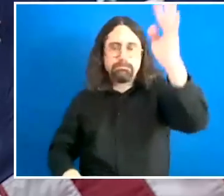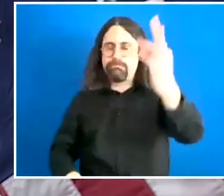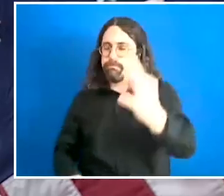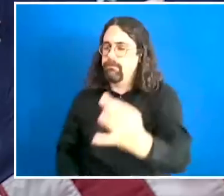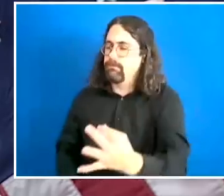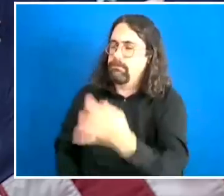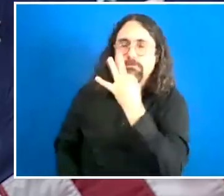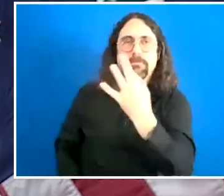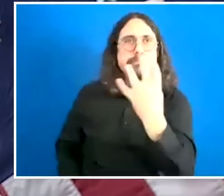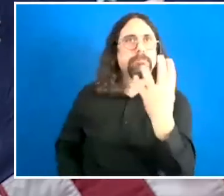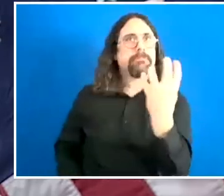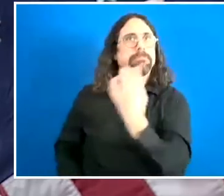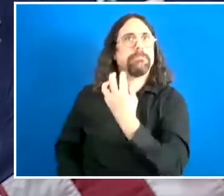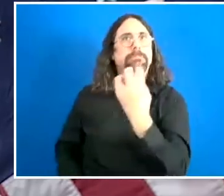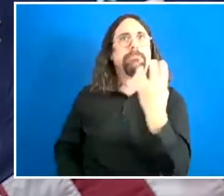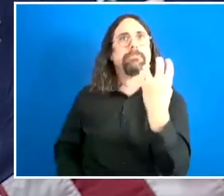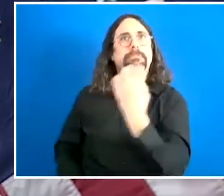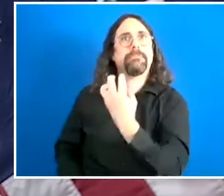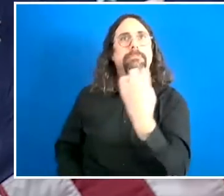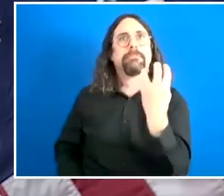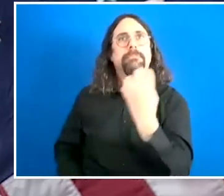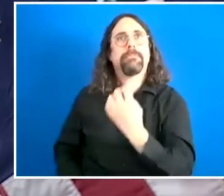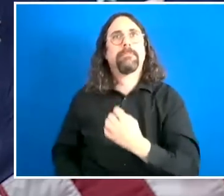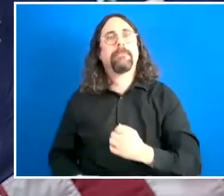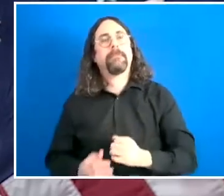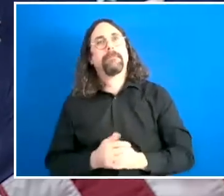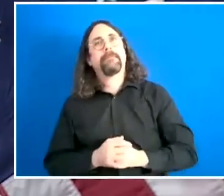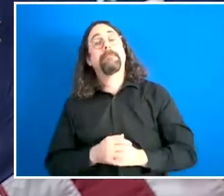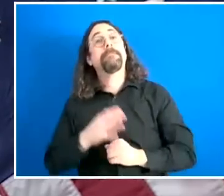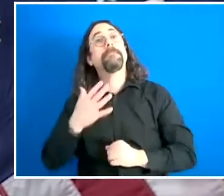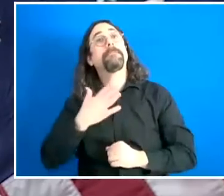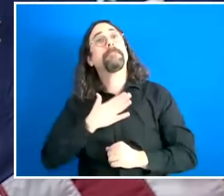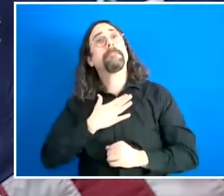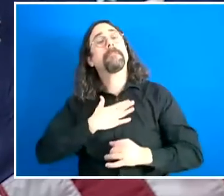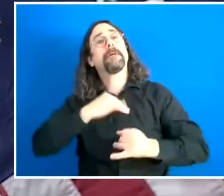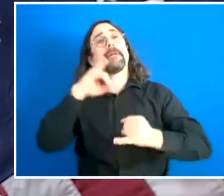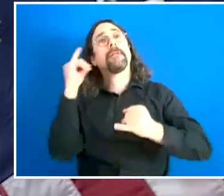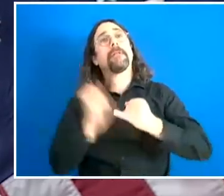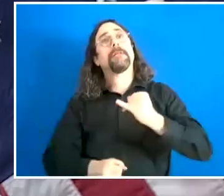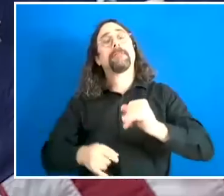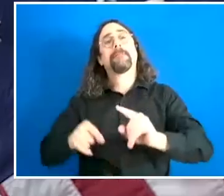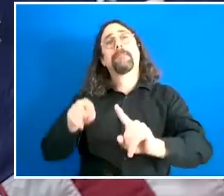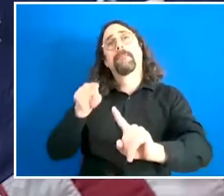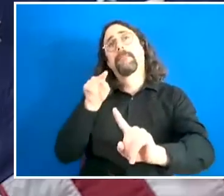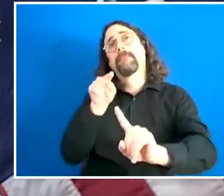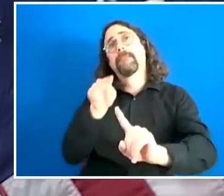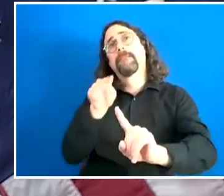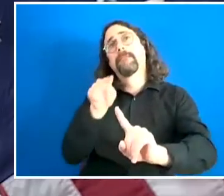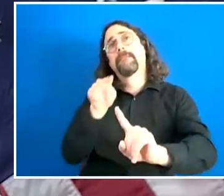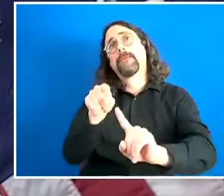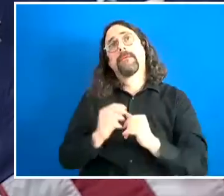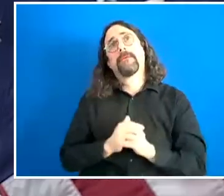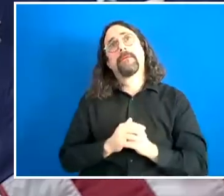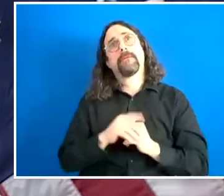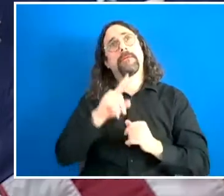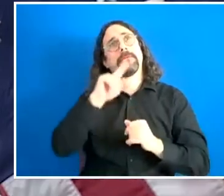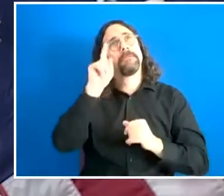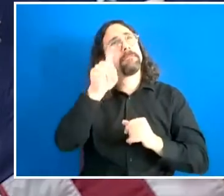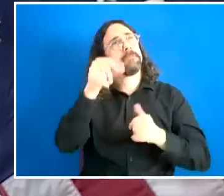RESTART. T LHEAST THI NG I'LL SAY IS TO REMEMBER WHY THIS CITY IS THE GREATEST CITY IN THE WORLD. IT'SE BCAUSE OF